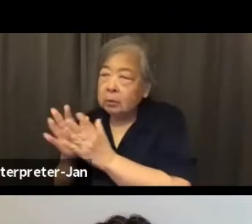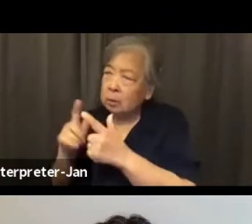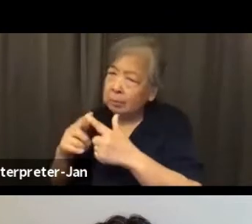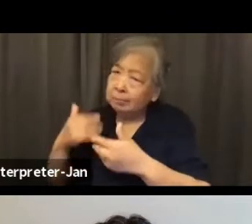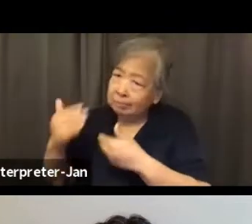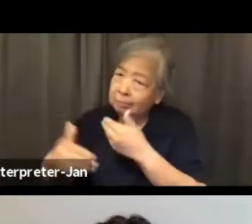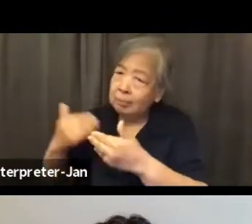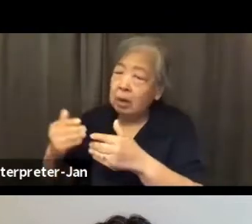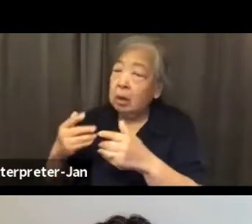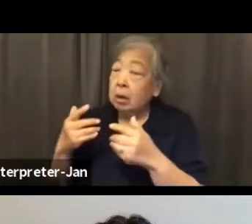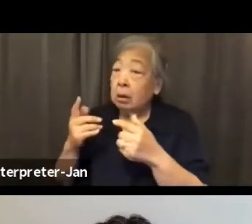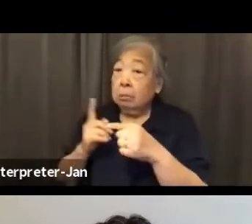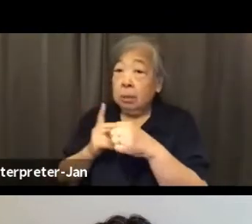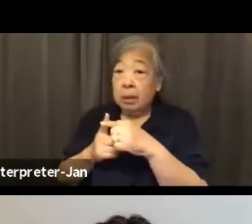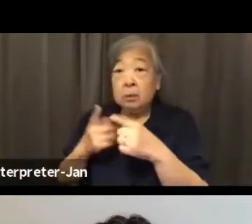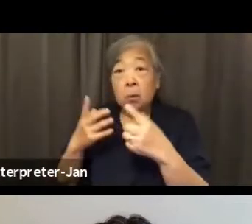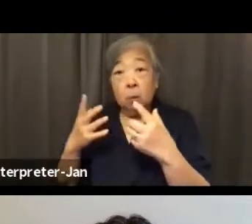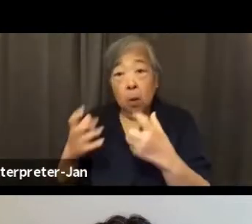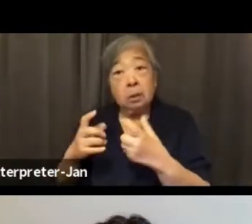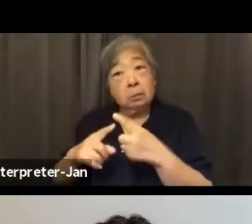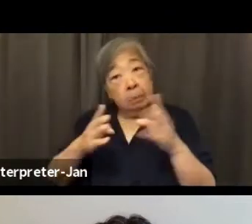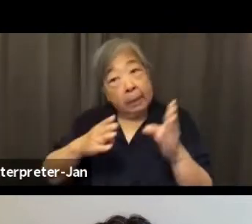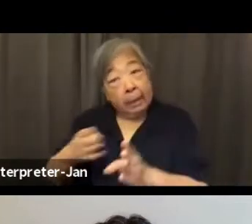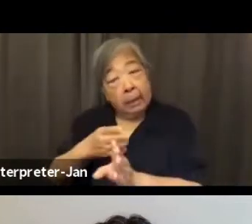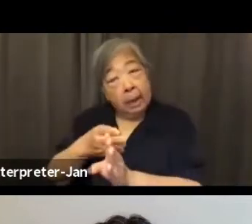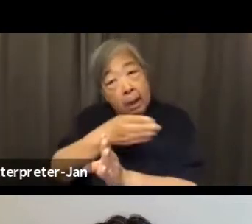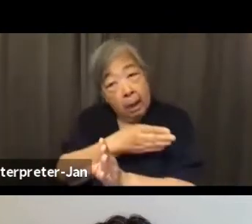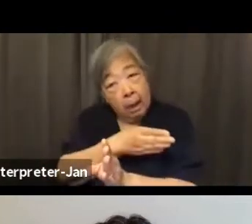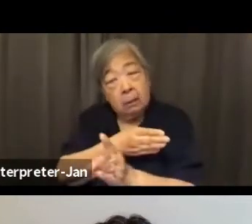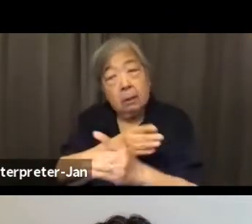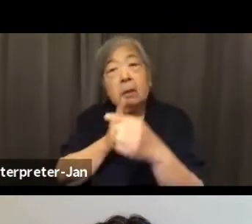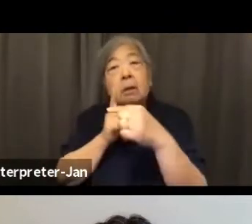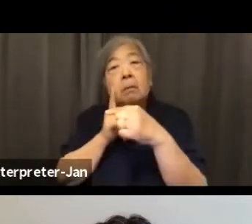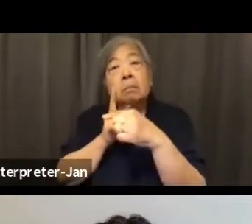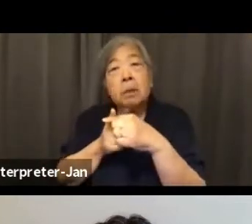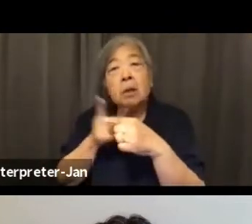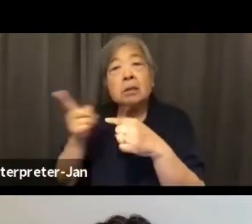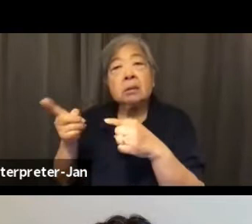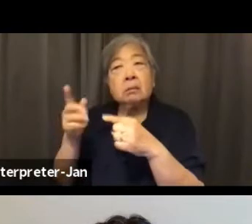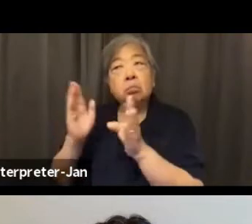be more proactive with planning ahead as well as with knowledge preparation.